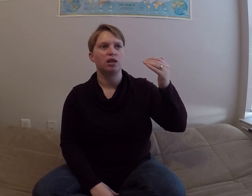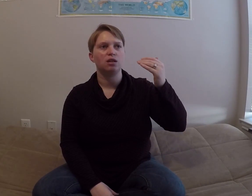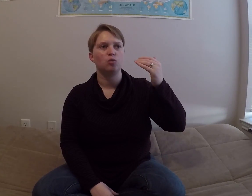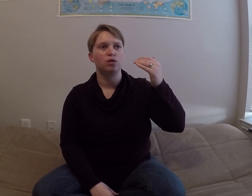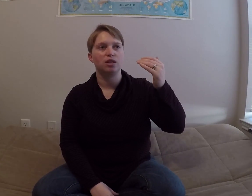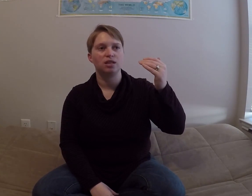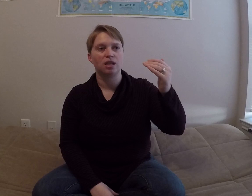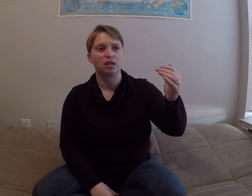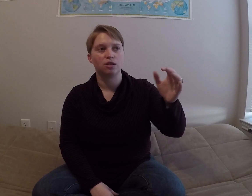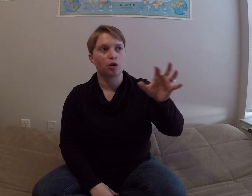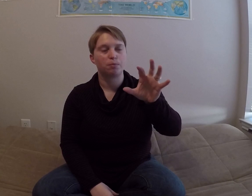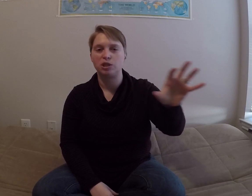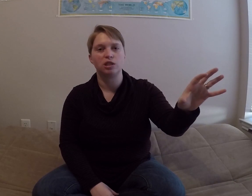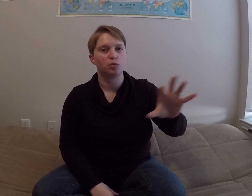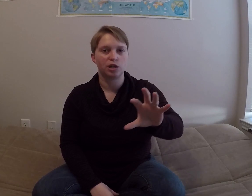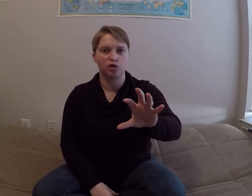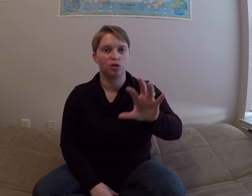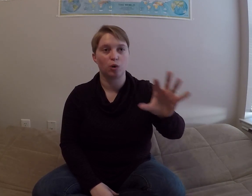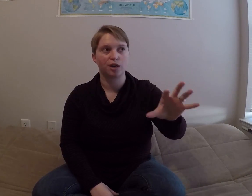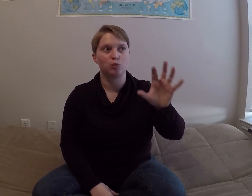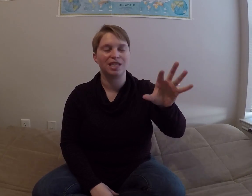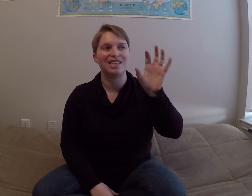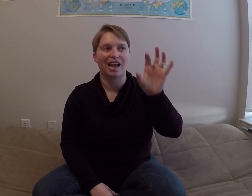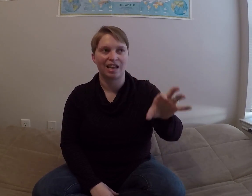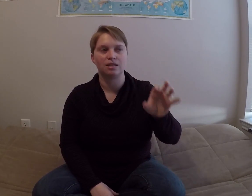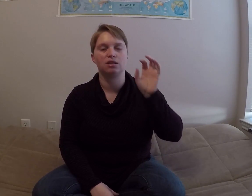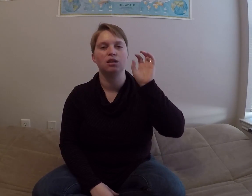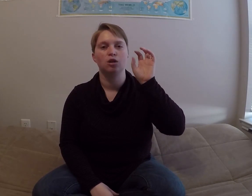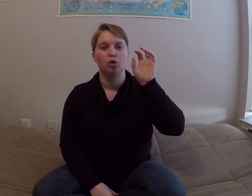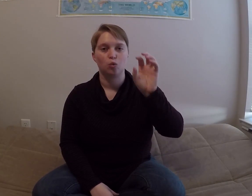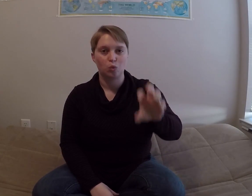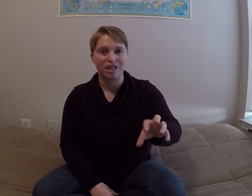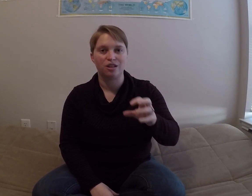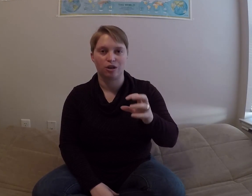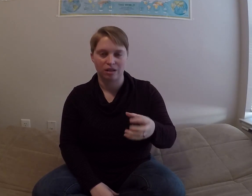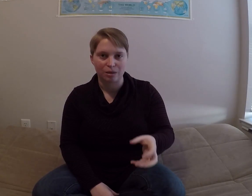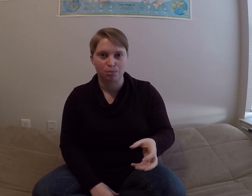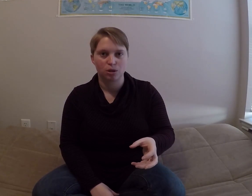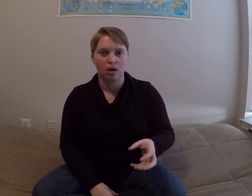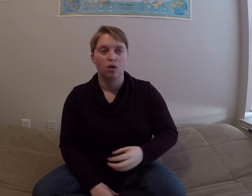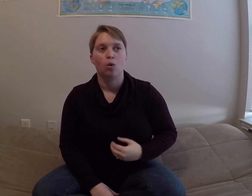Especially there would be a situation where we can’t read their lips